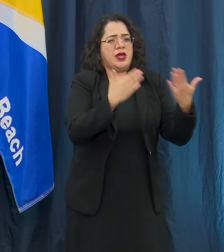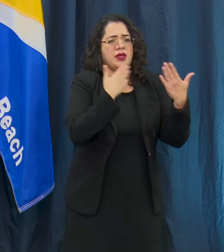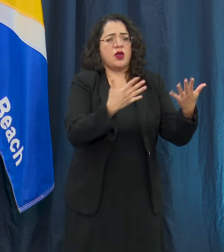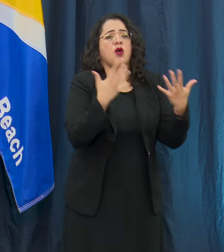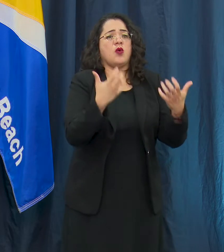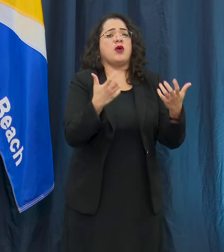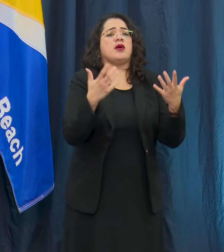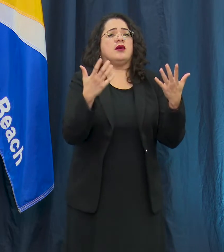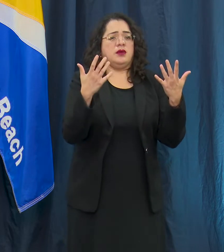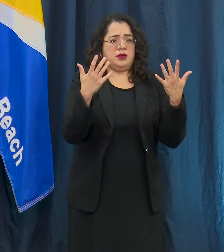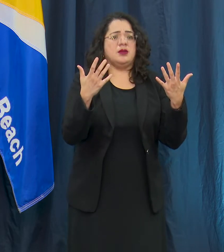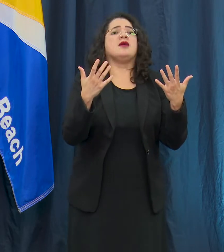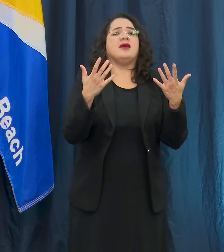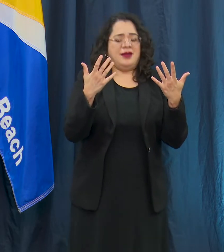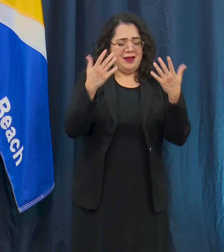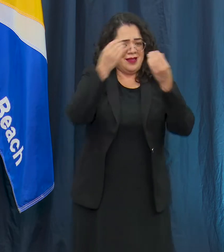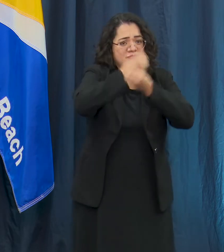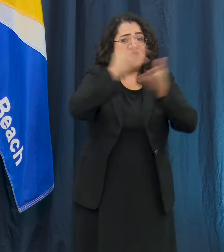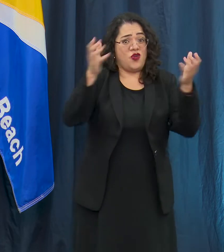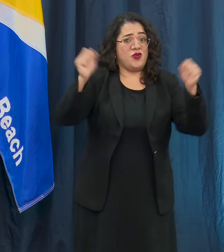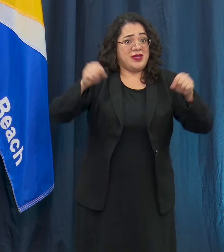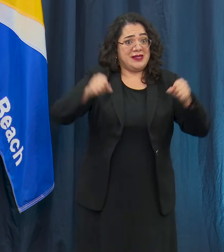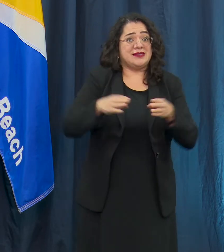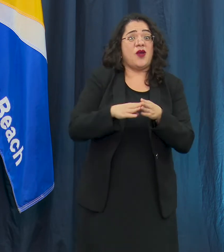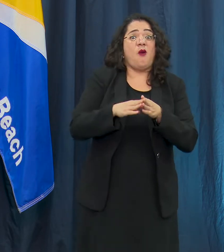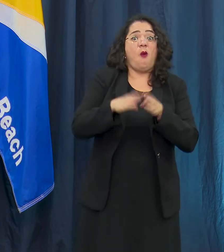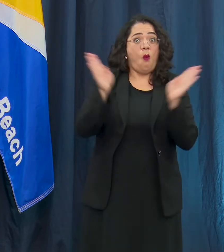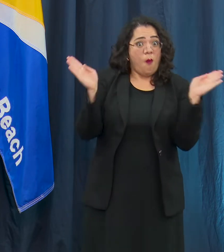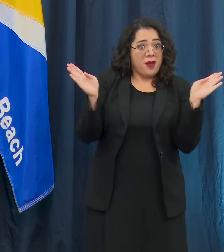we're very grateful that a lot of those workers can also go back to work and